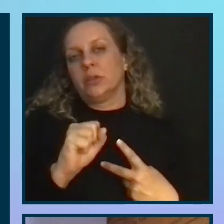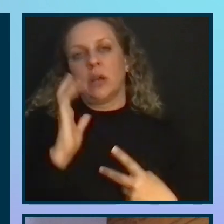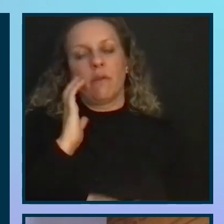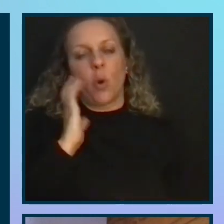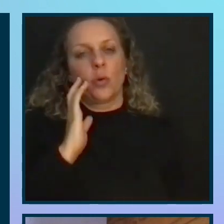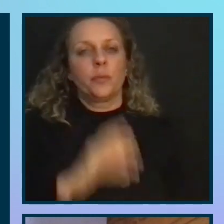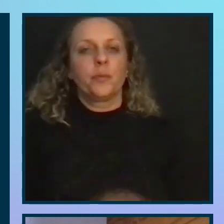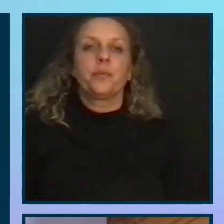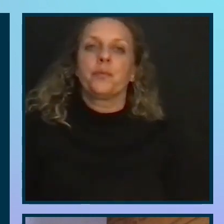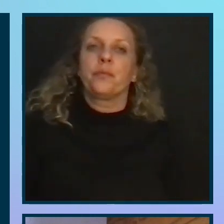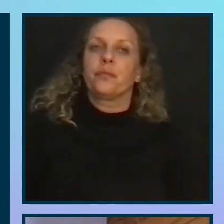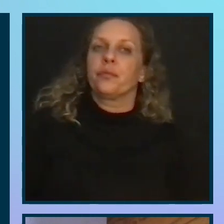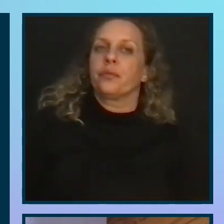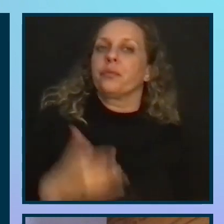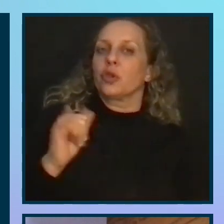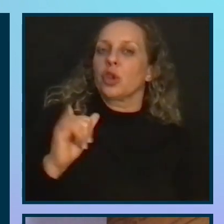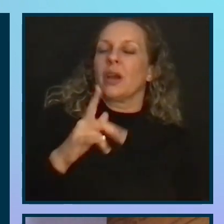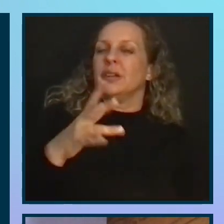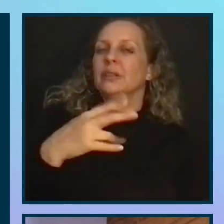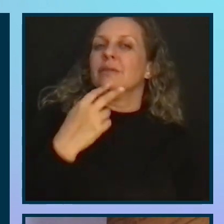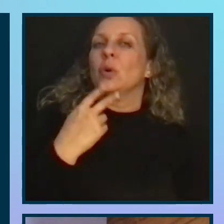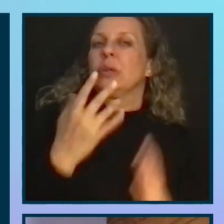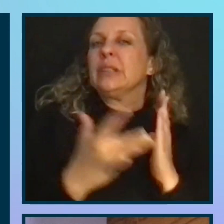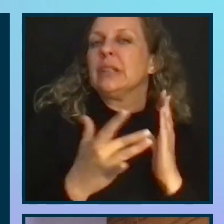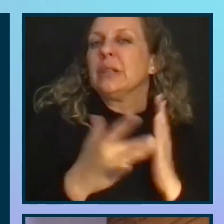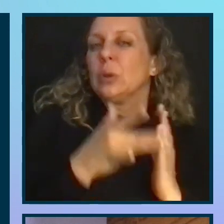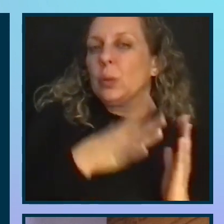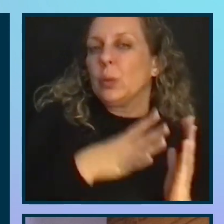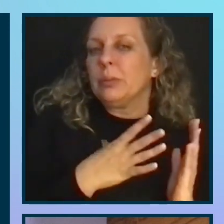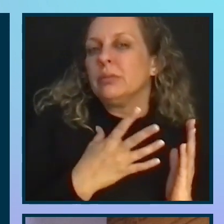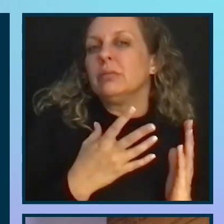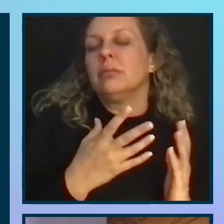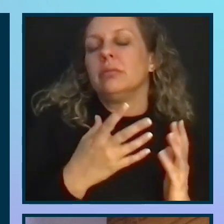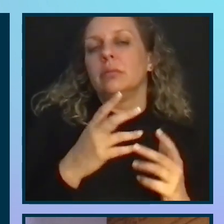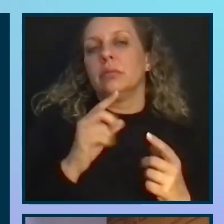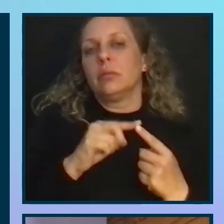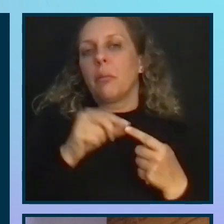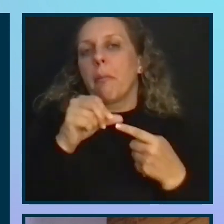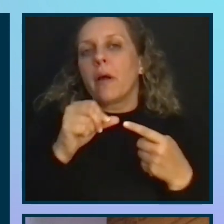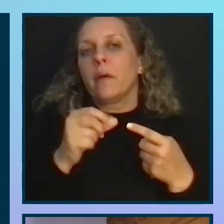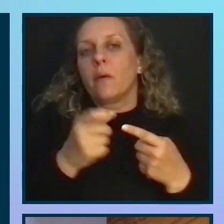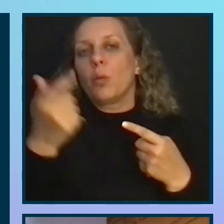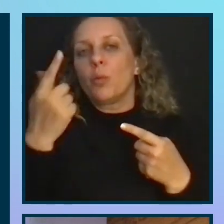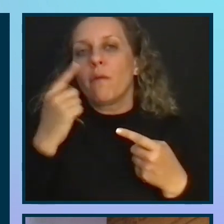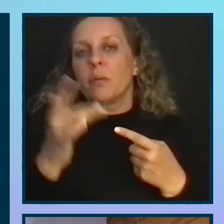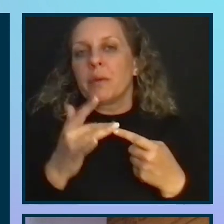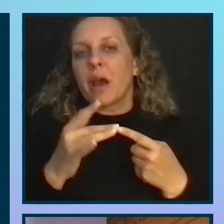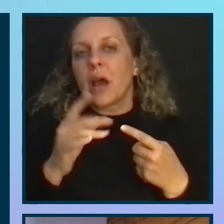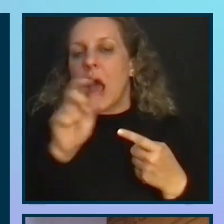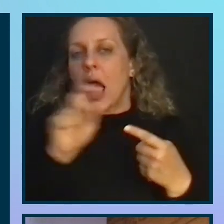[Announcer] So GEL demo, close, button, remove profile from device. Heading, this is subheading one.